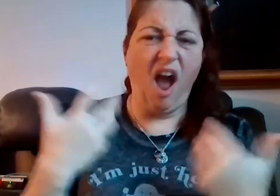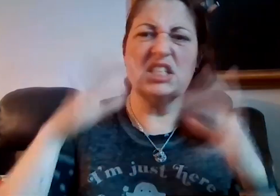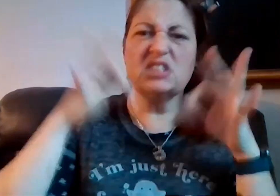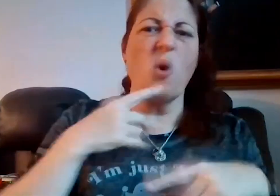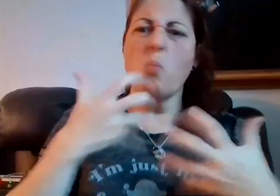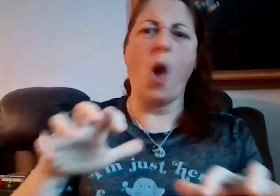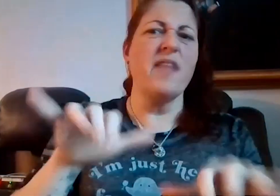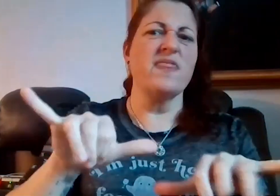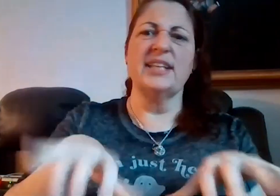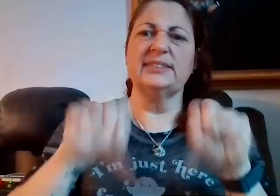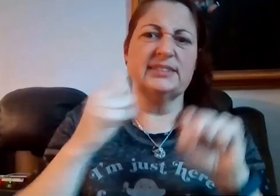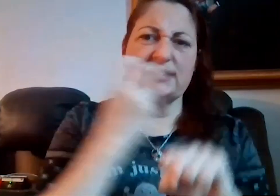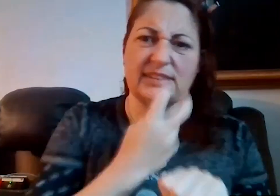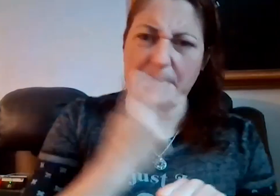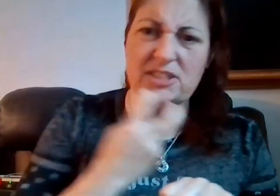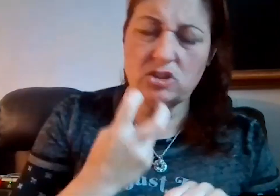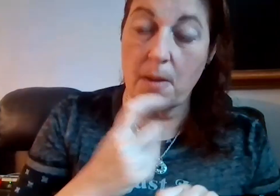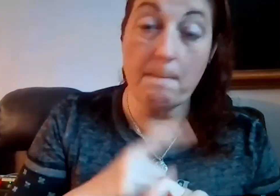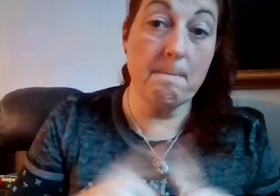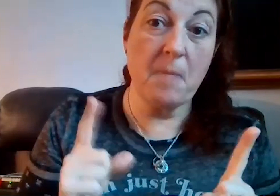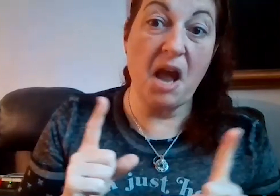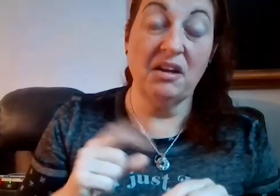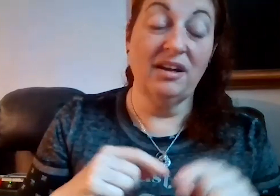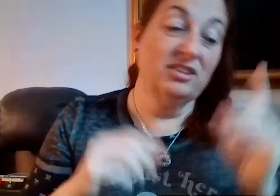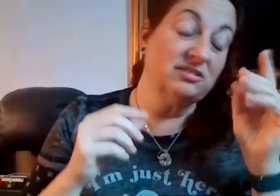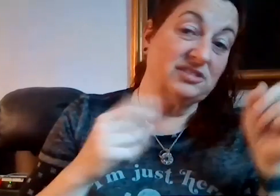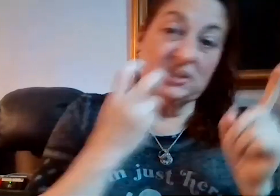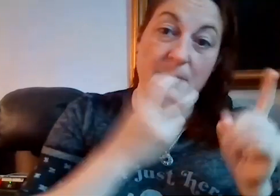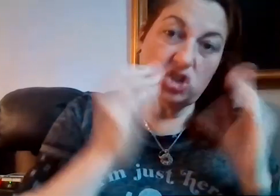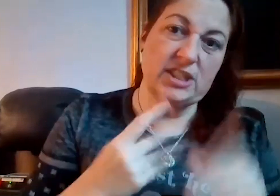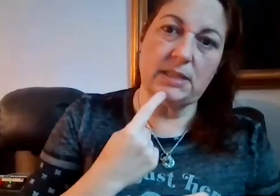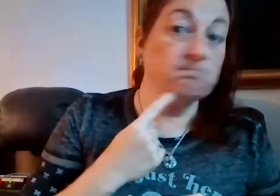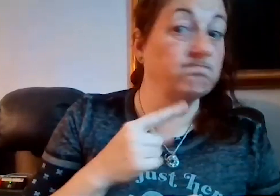But the teacher said that my mother had to sign the paper